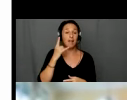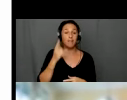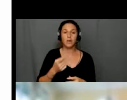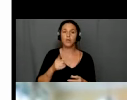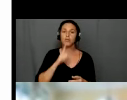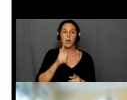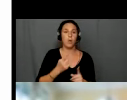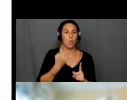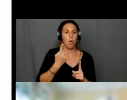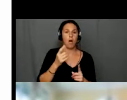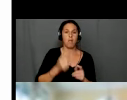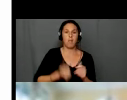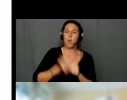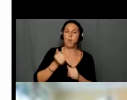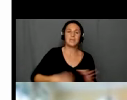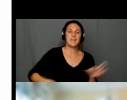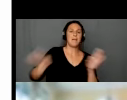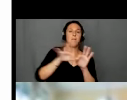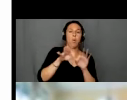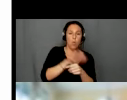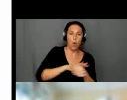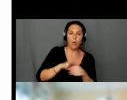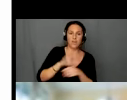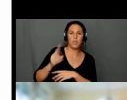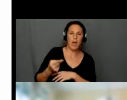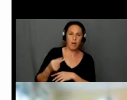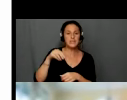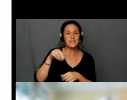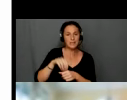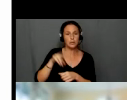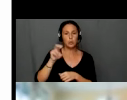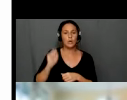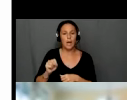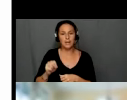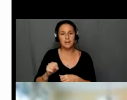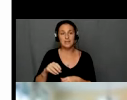locations ware housing in in the US certainly and even in the world